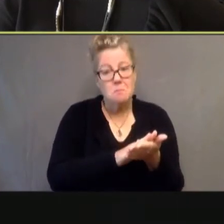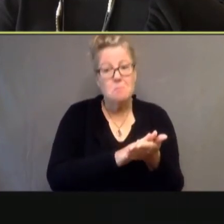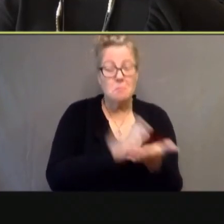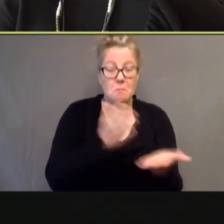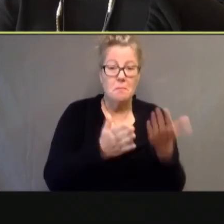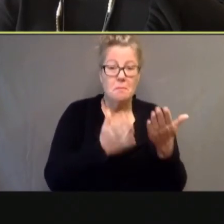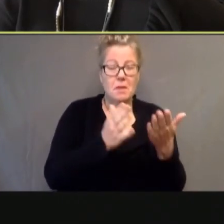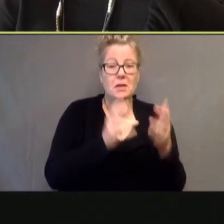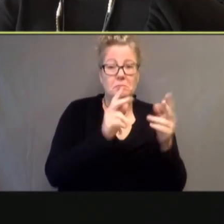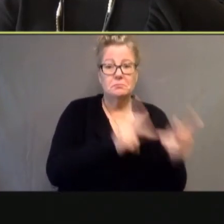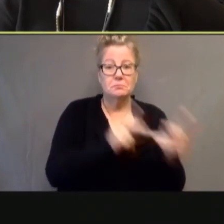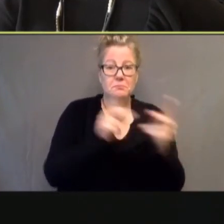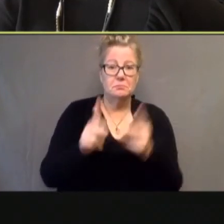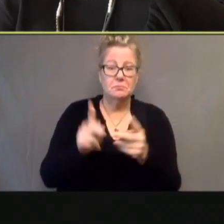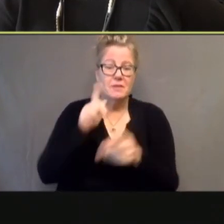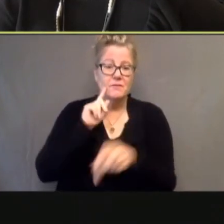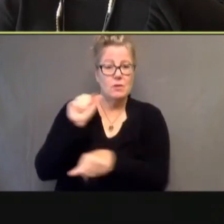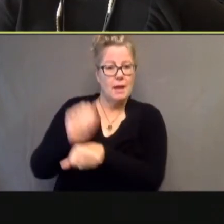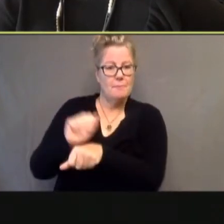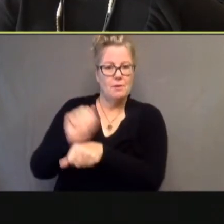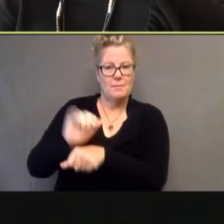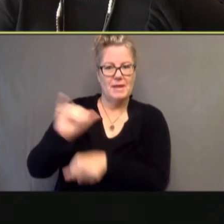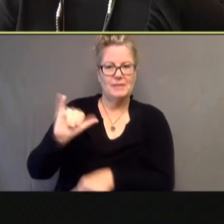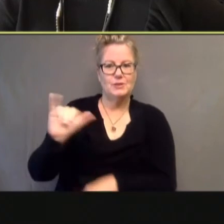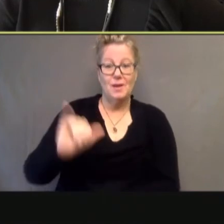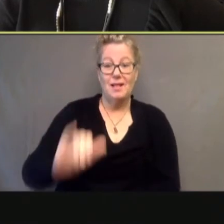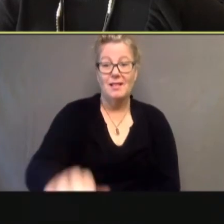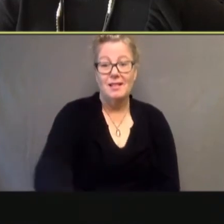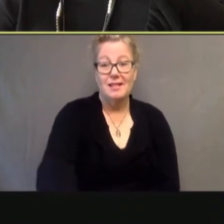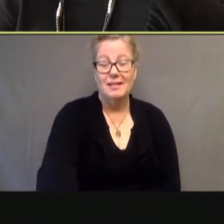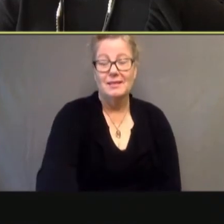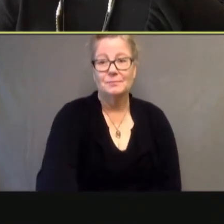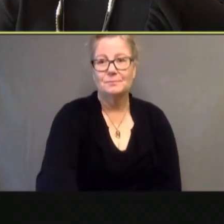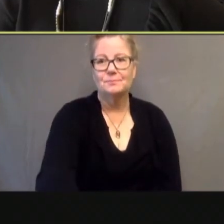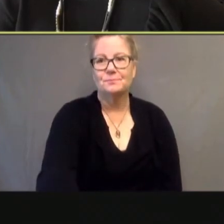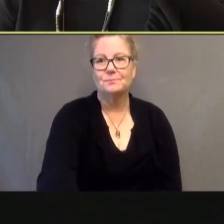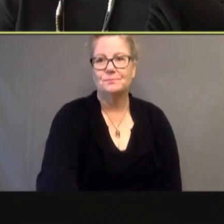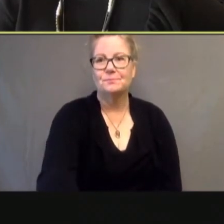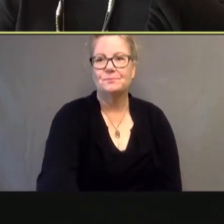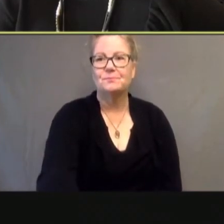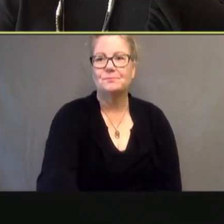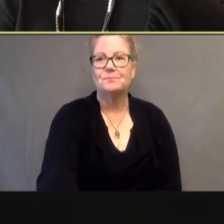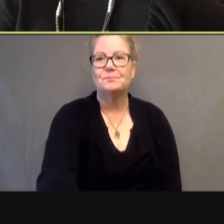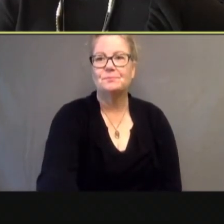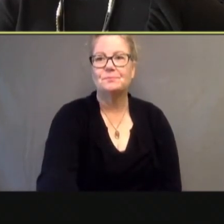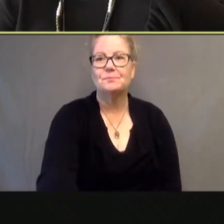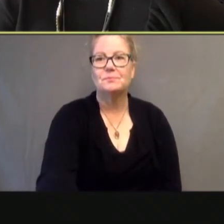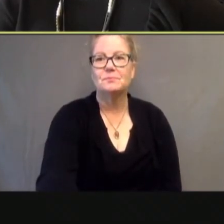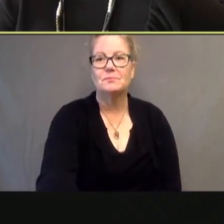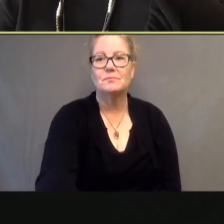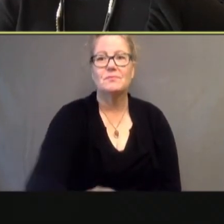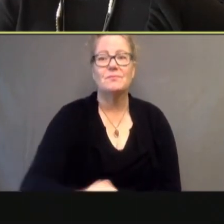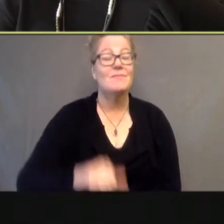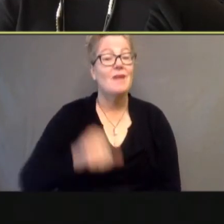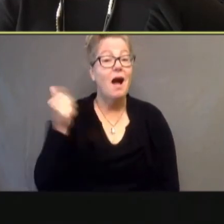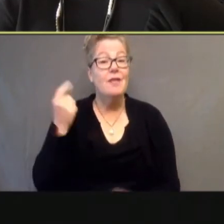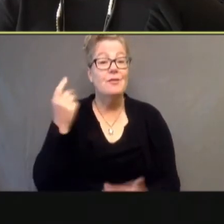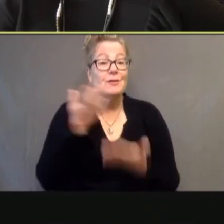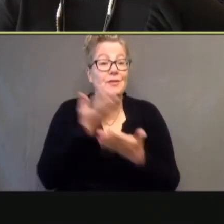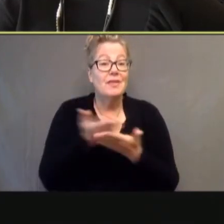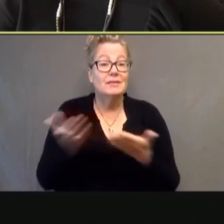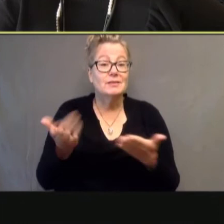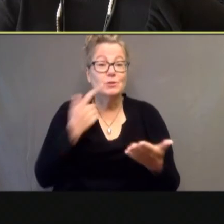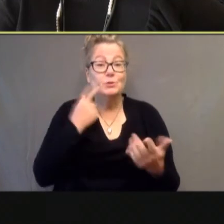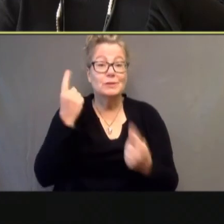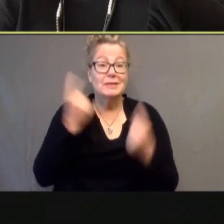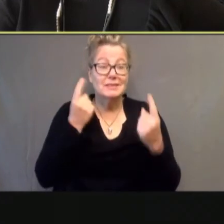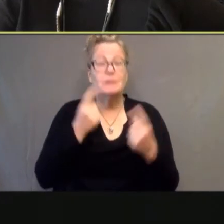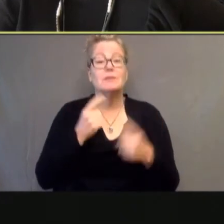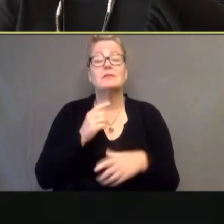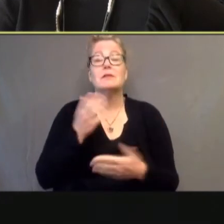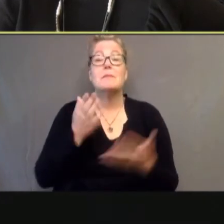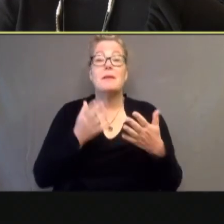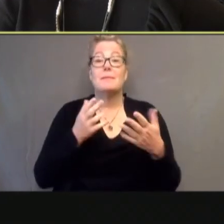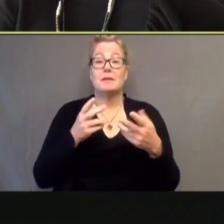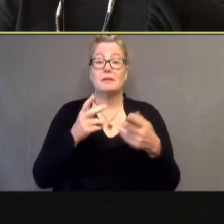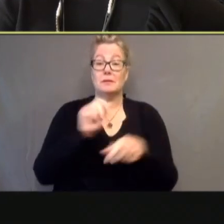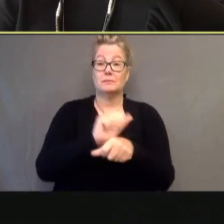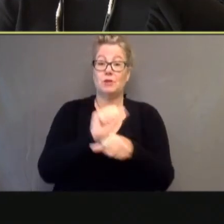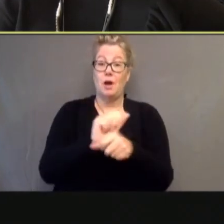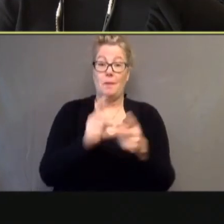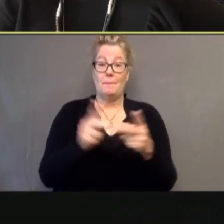employment as well. Some other things to consider include restructuring of the position, reassignment